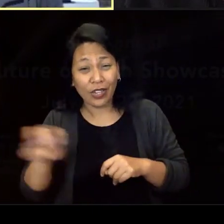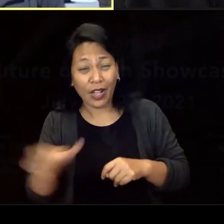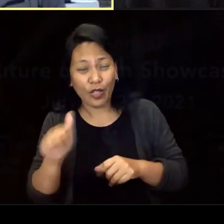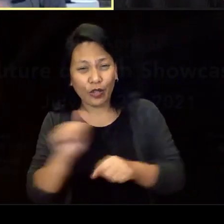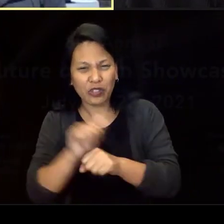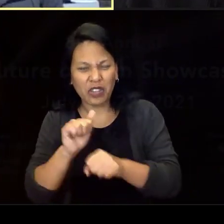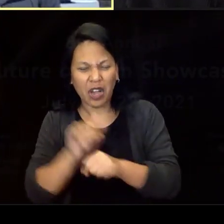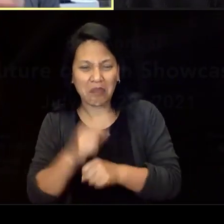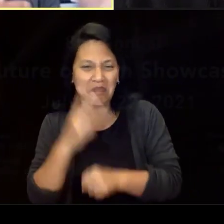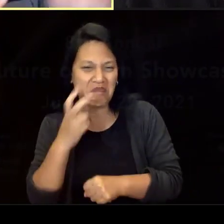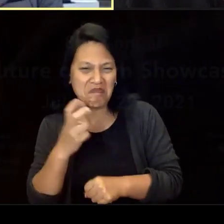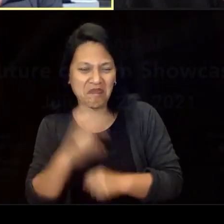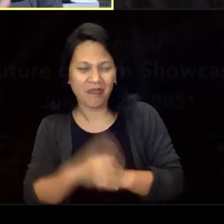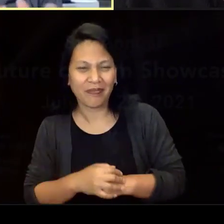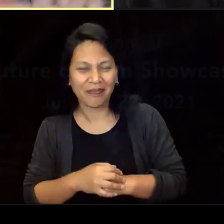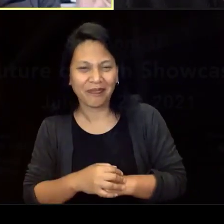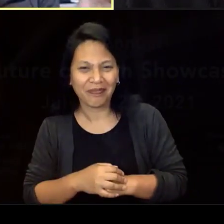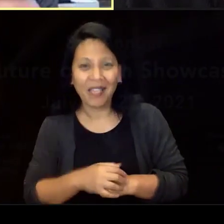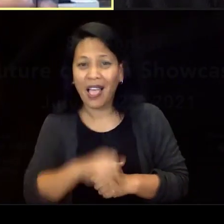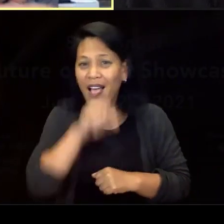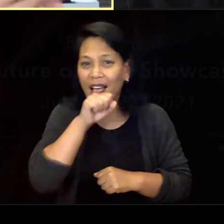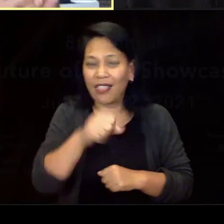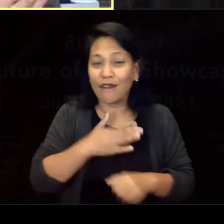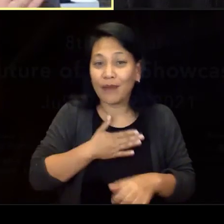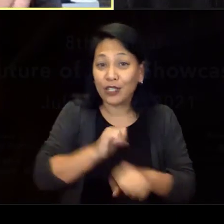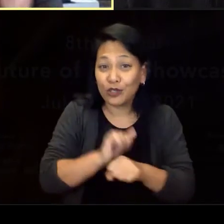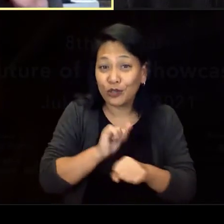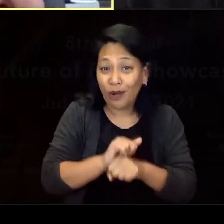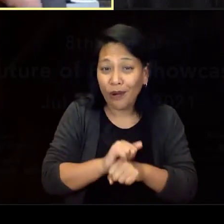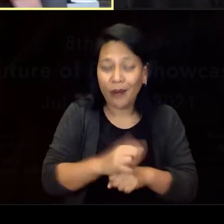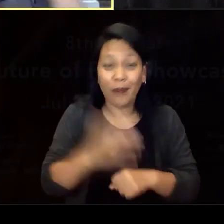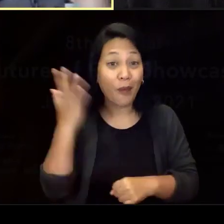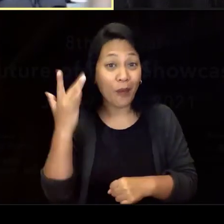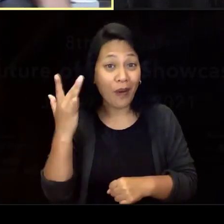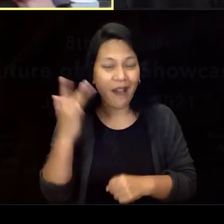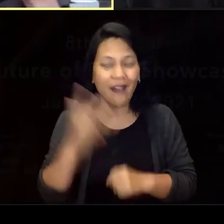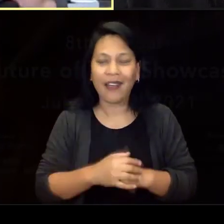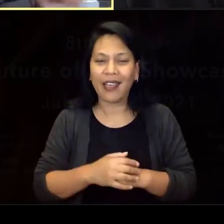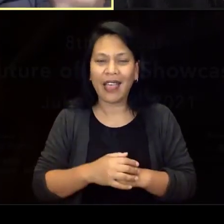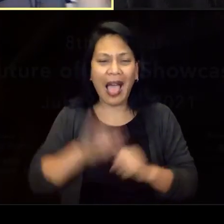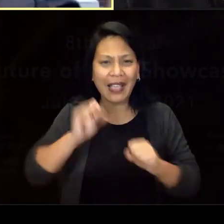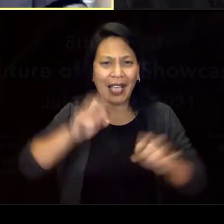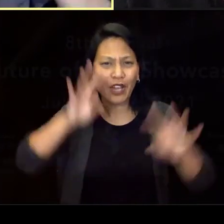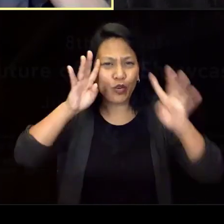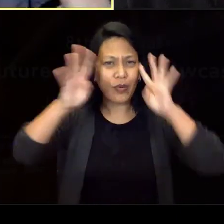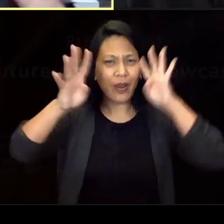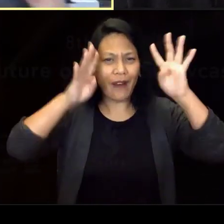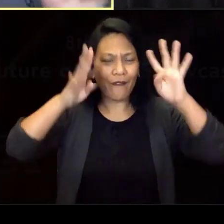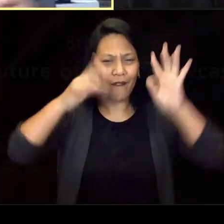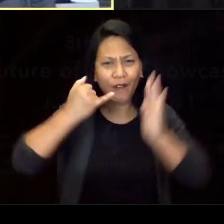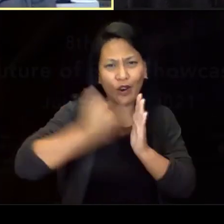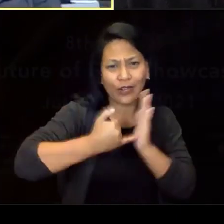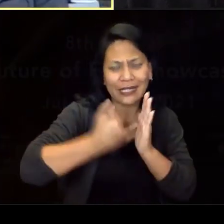I love the, like, I love my job because I'm able to have this artistic side of myself and be able to create these different looks and